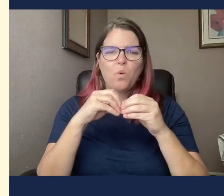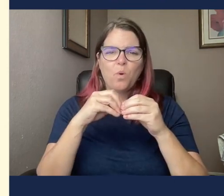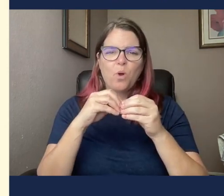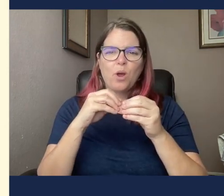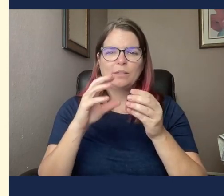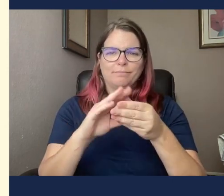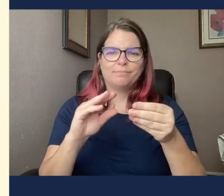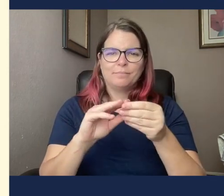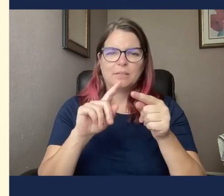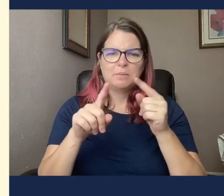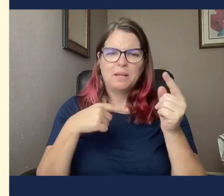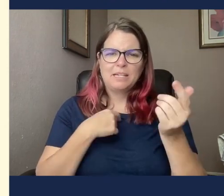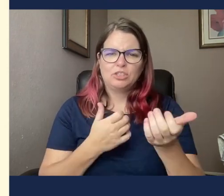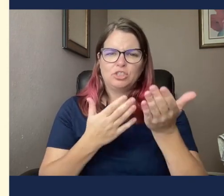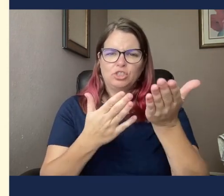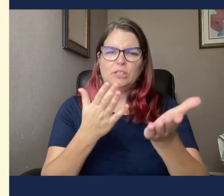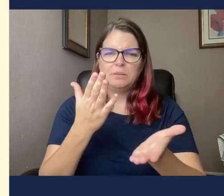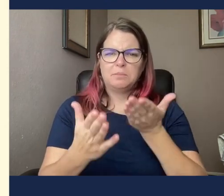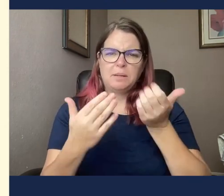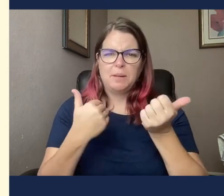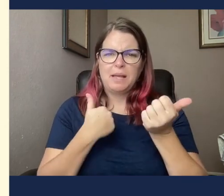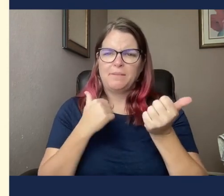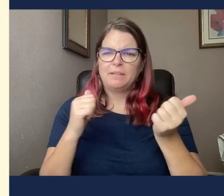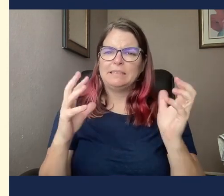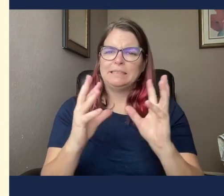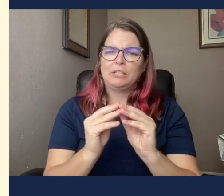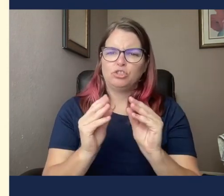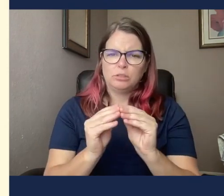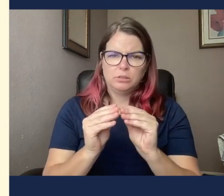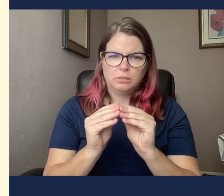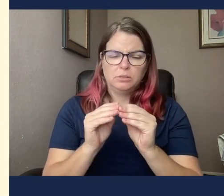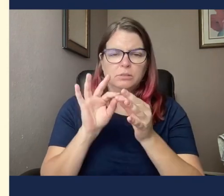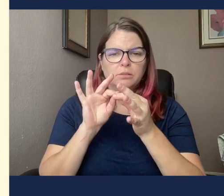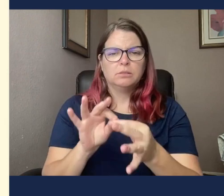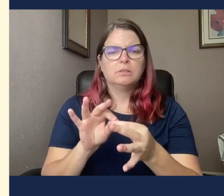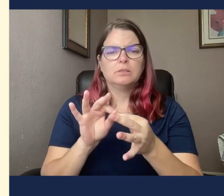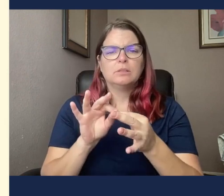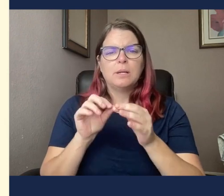things that you see there on the slide. Silenced or marginalized due to their political views or